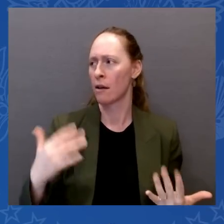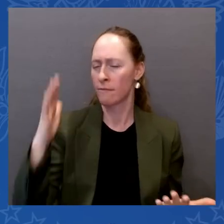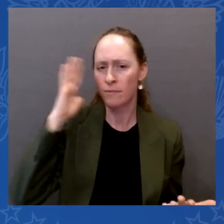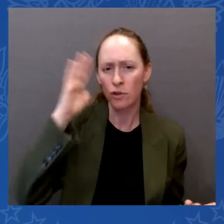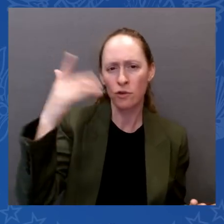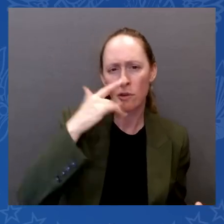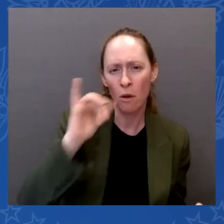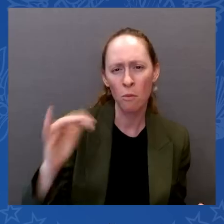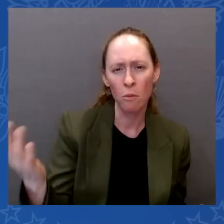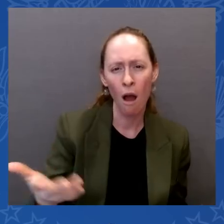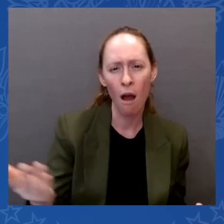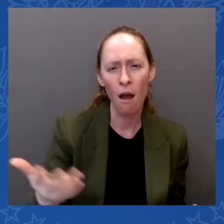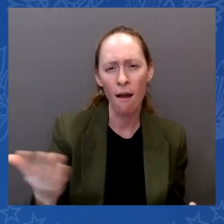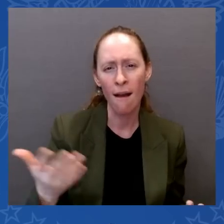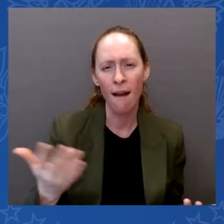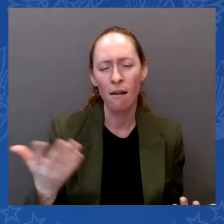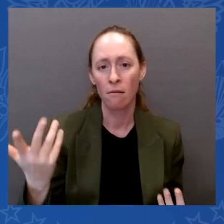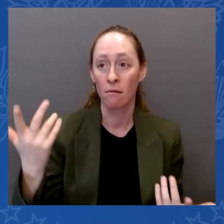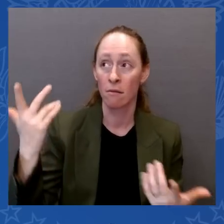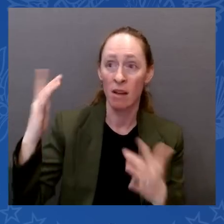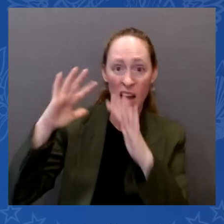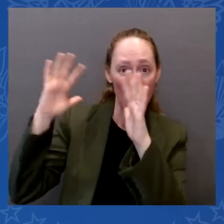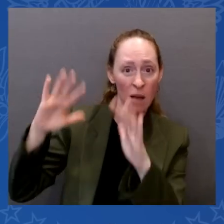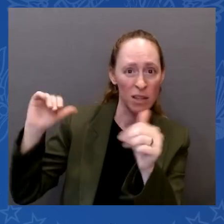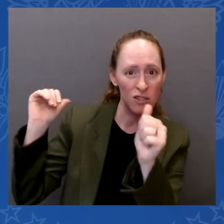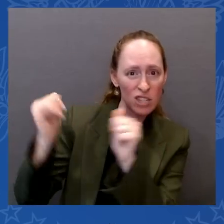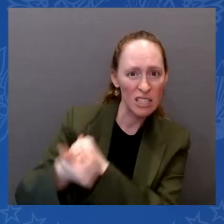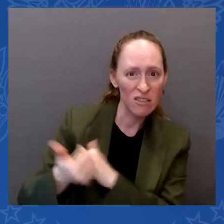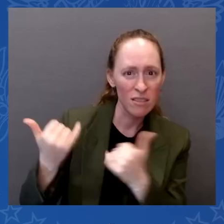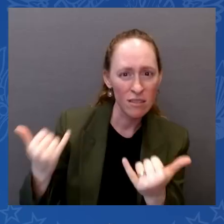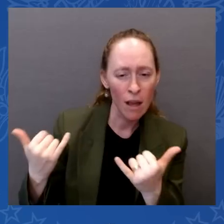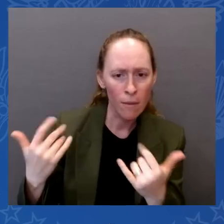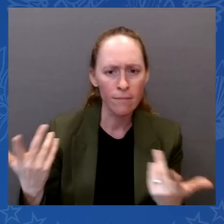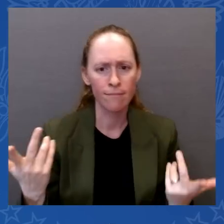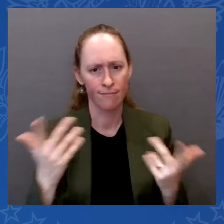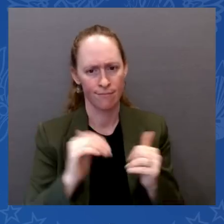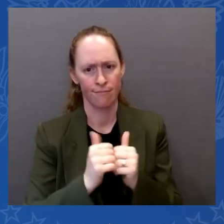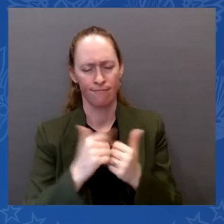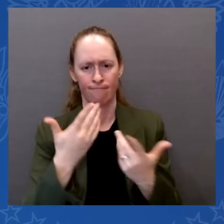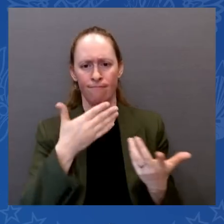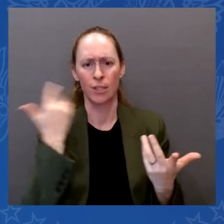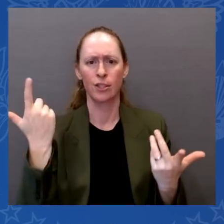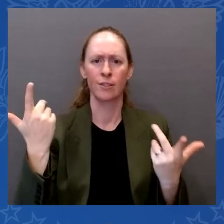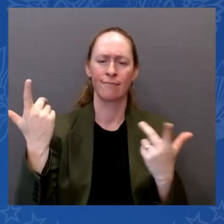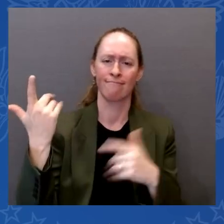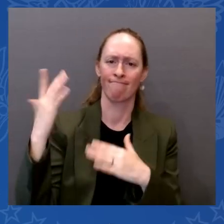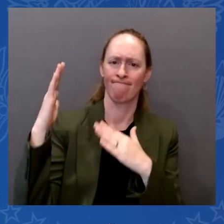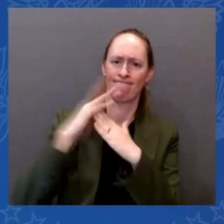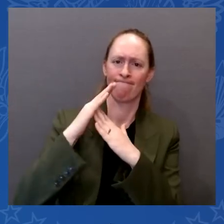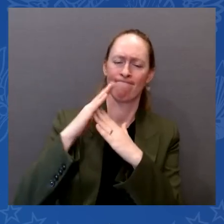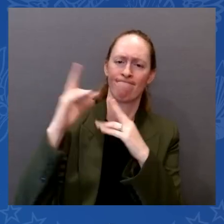what we have to do to deal with things like those little computer chips that in fact mobilize everything we do,